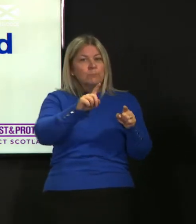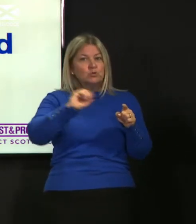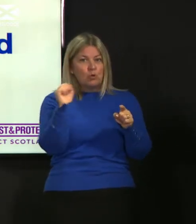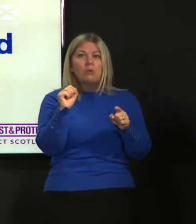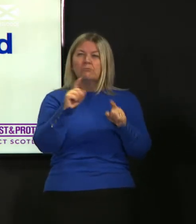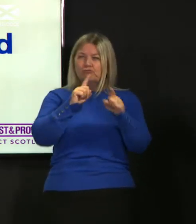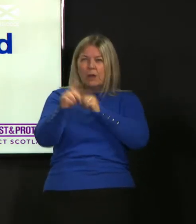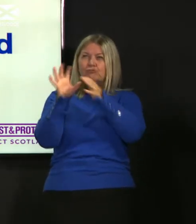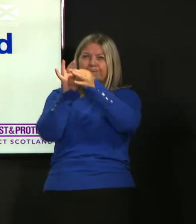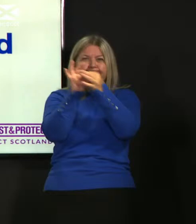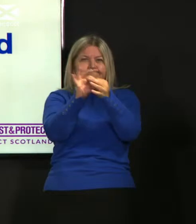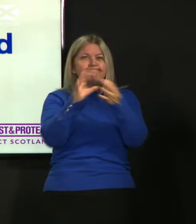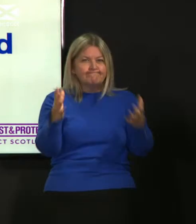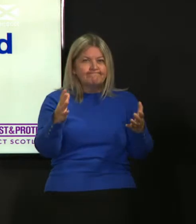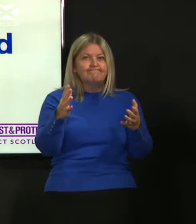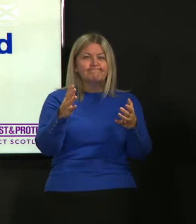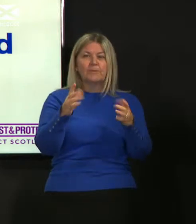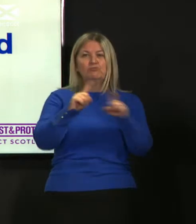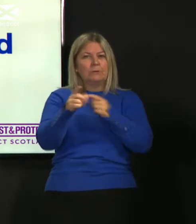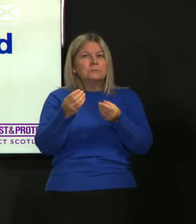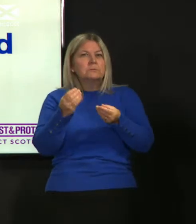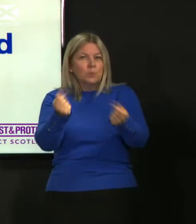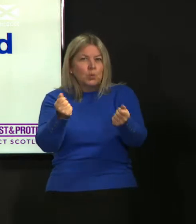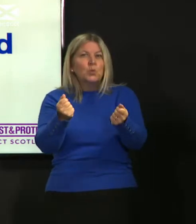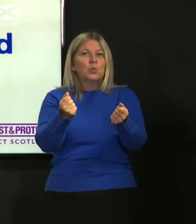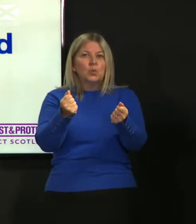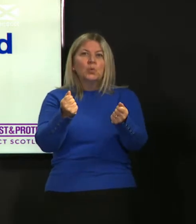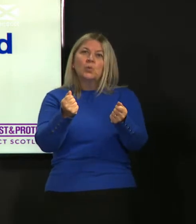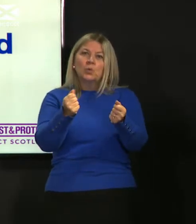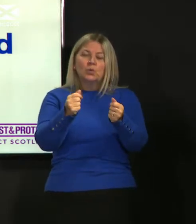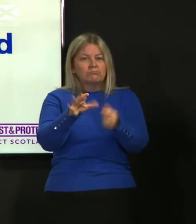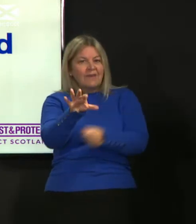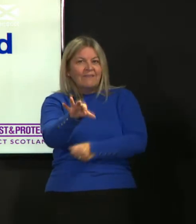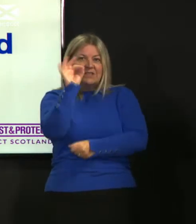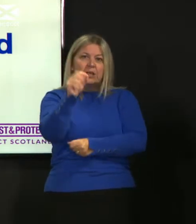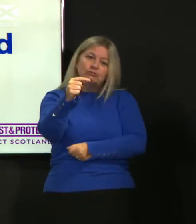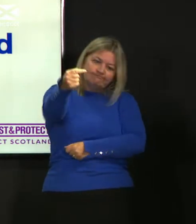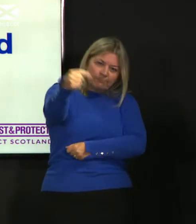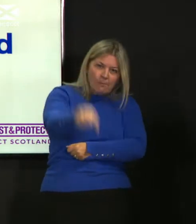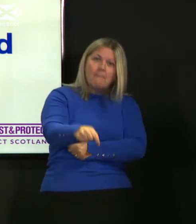You can find out more information on how you will be invited for your vaccine appointment